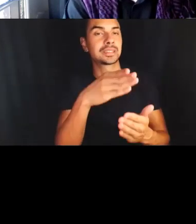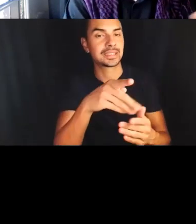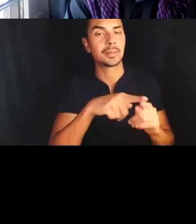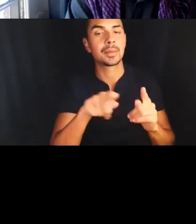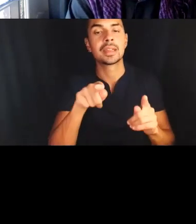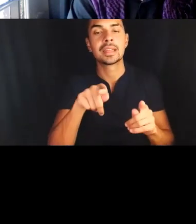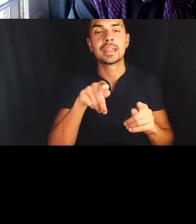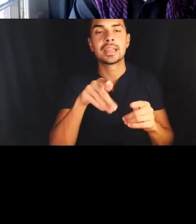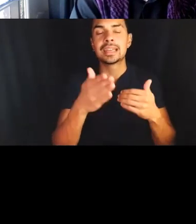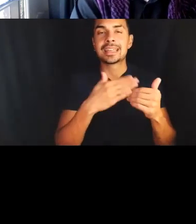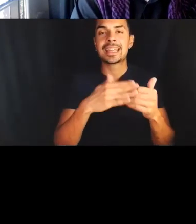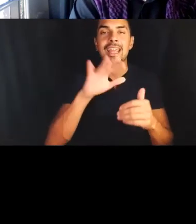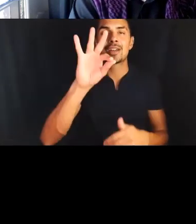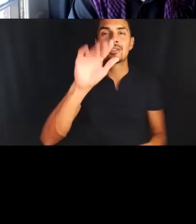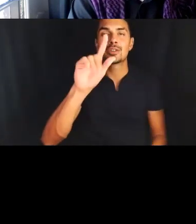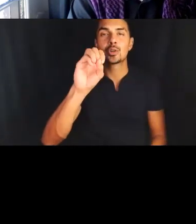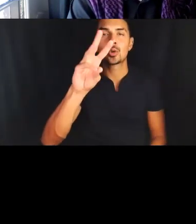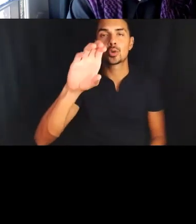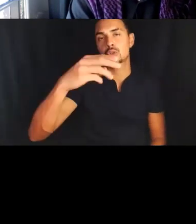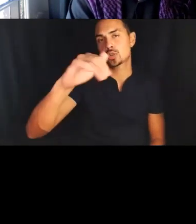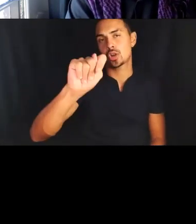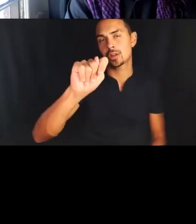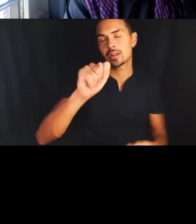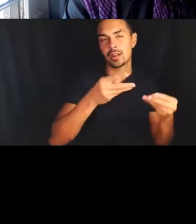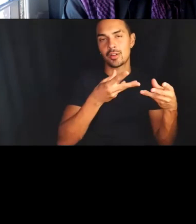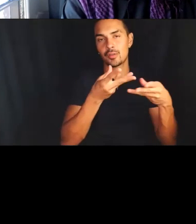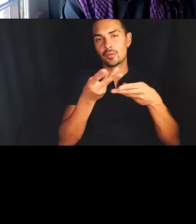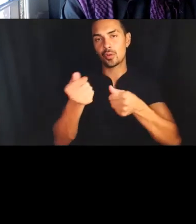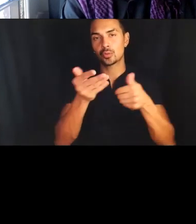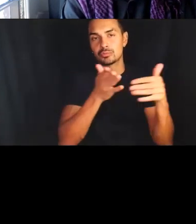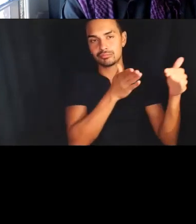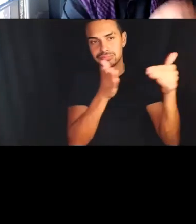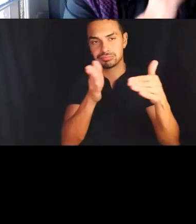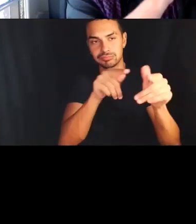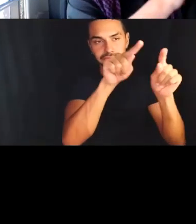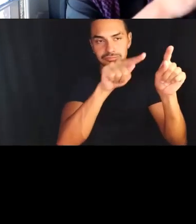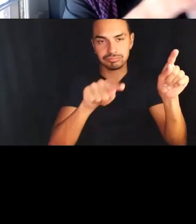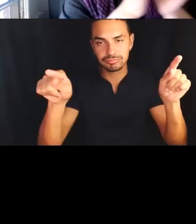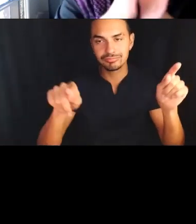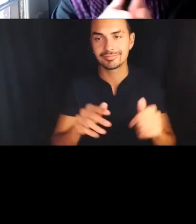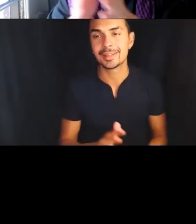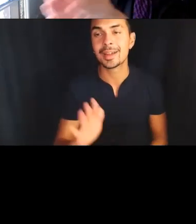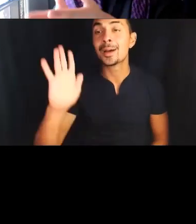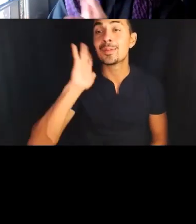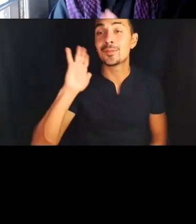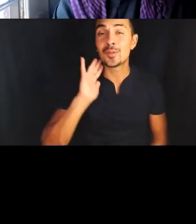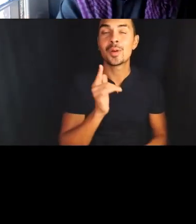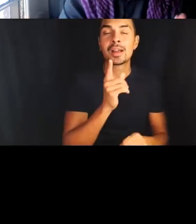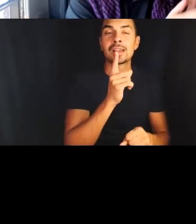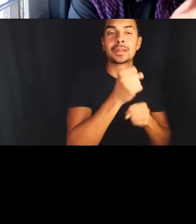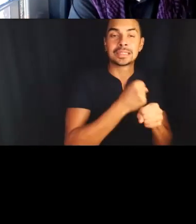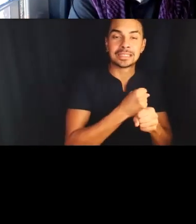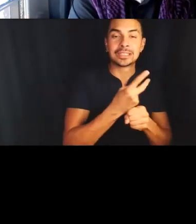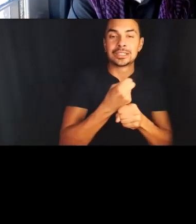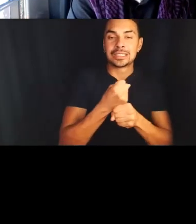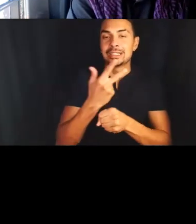that kind of captures what I just shared with you. So the slide before is kind of in years and this is kind of in process.